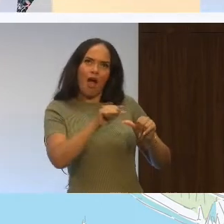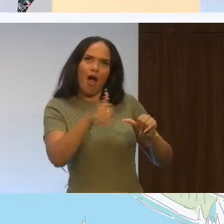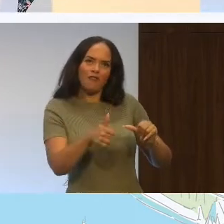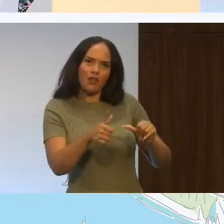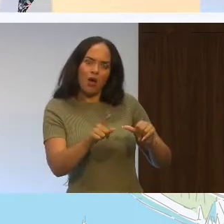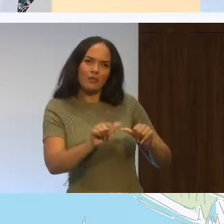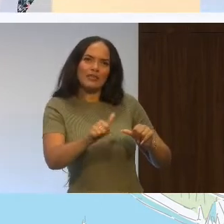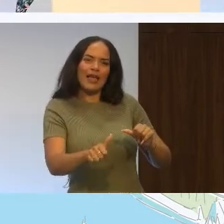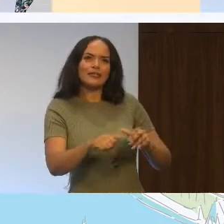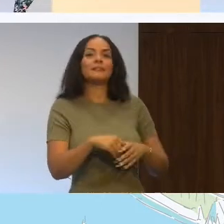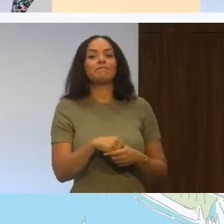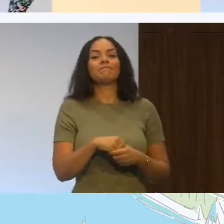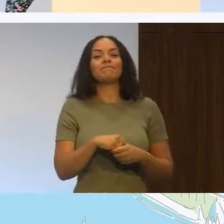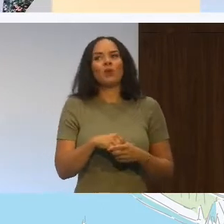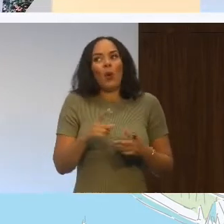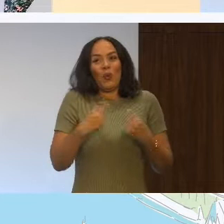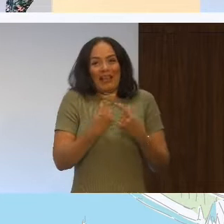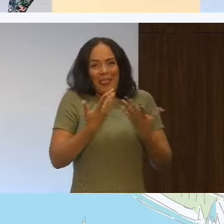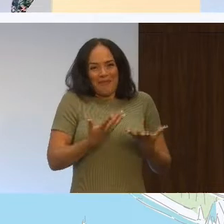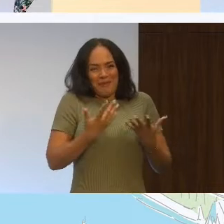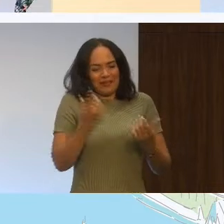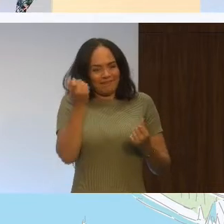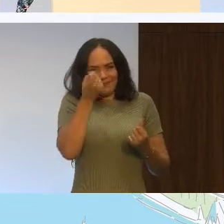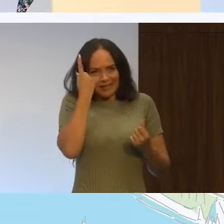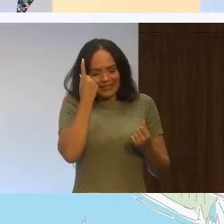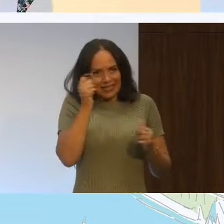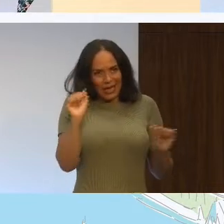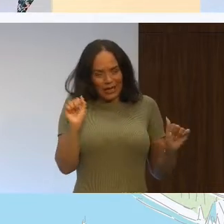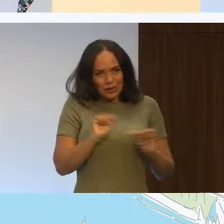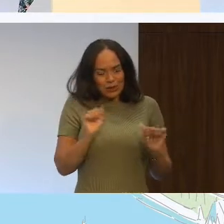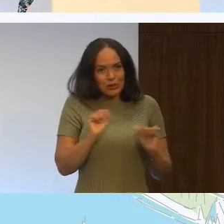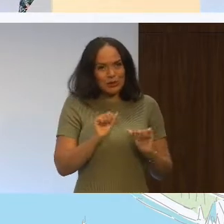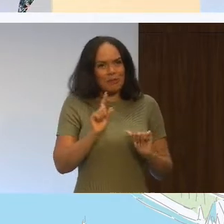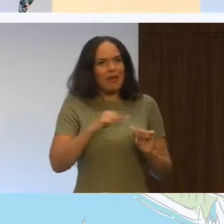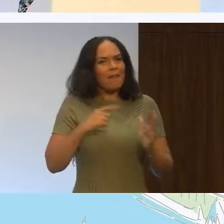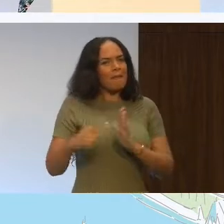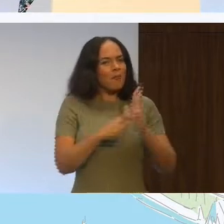And those are really mechanisms that we don't understand as yet, but I think would be really important research questions going forward